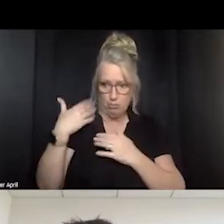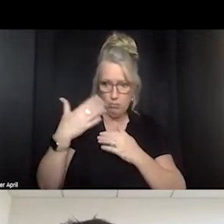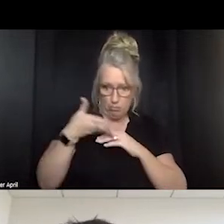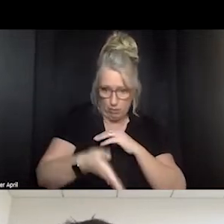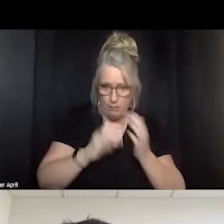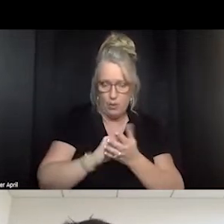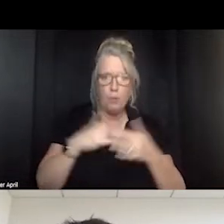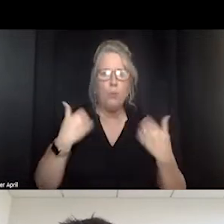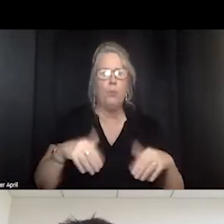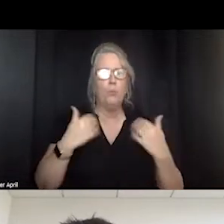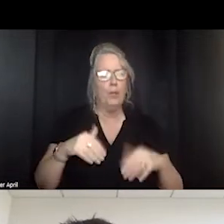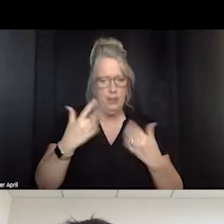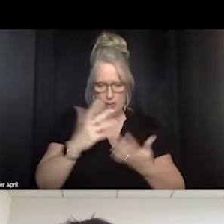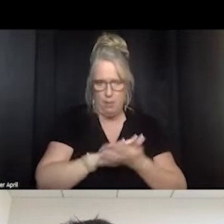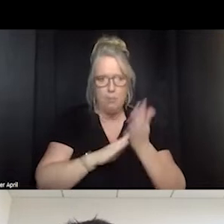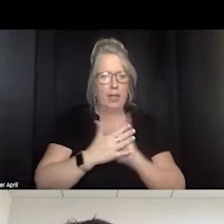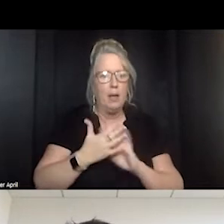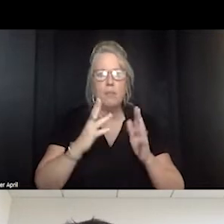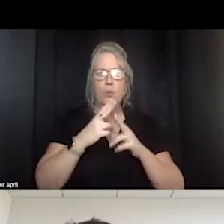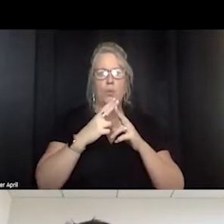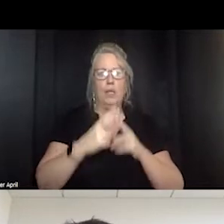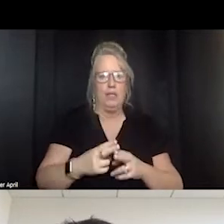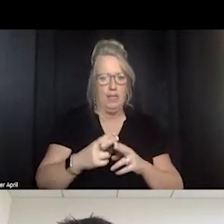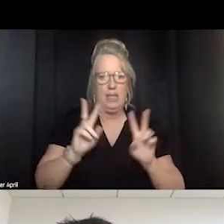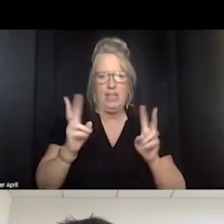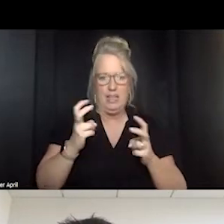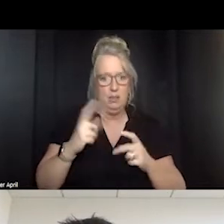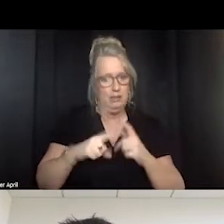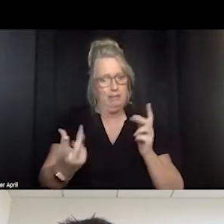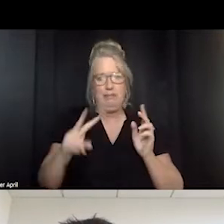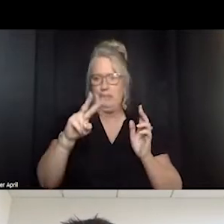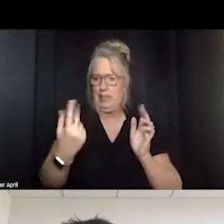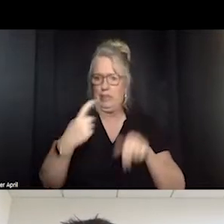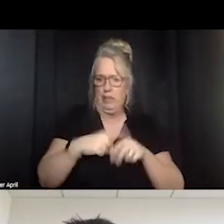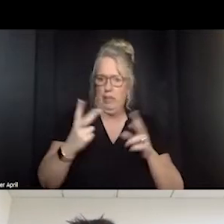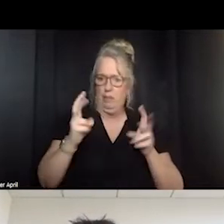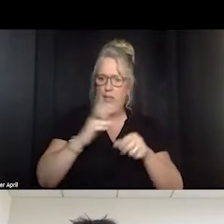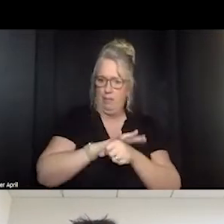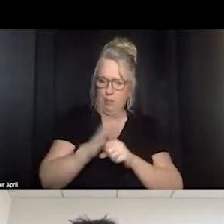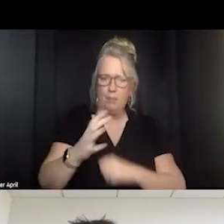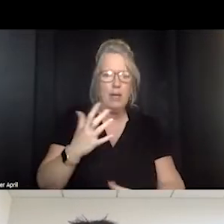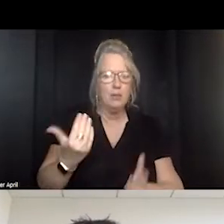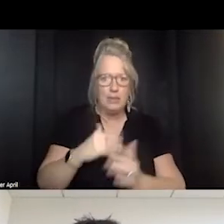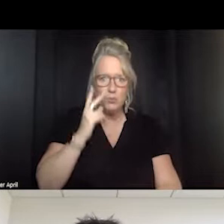THIS HAS NOW BECOME REALLY WHAT I CALL THE SECOND WAVE OF THE PANDEMIC. WE ARE SEEING THESE YOUTH